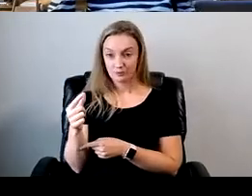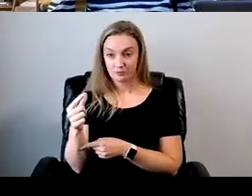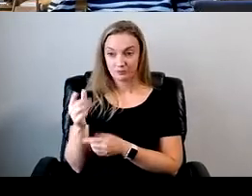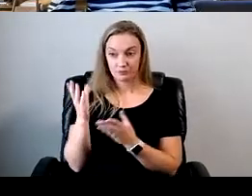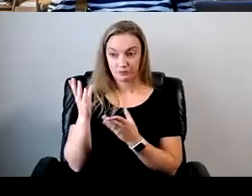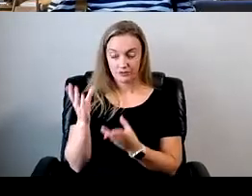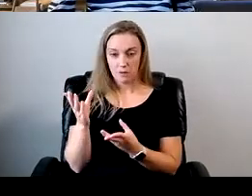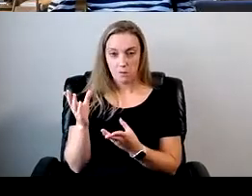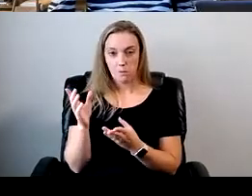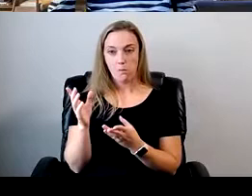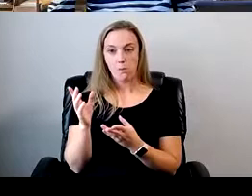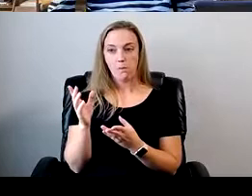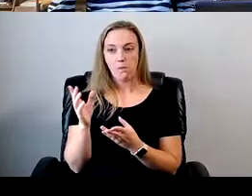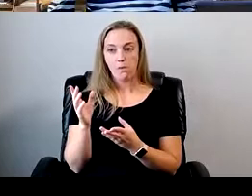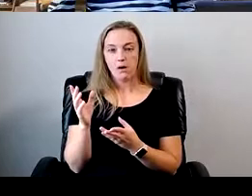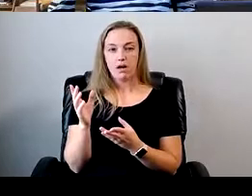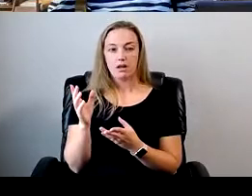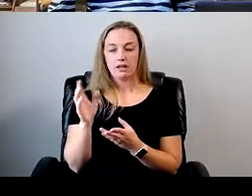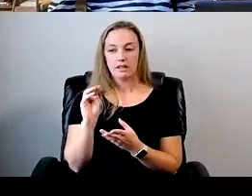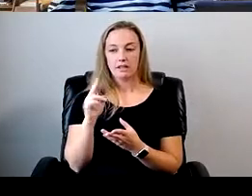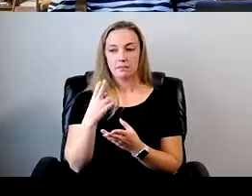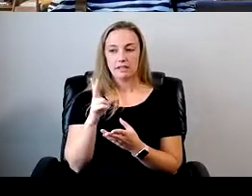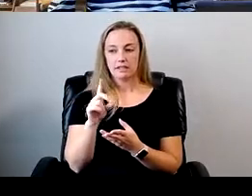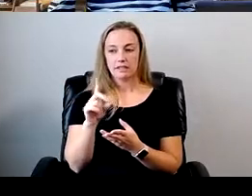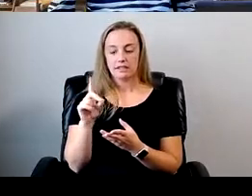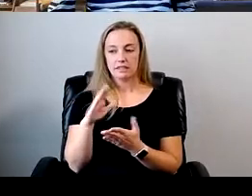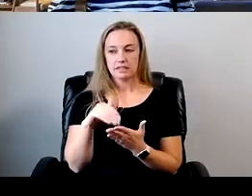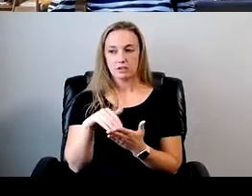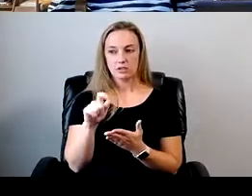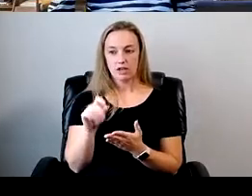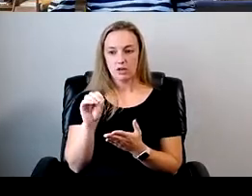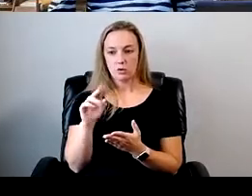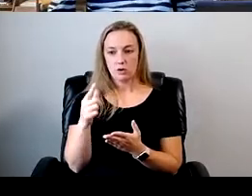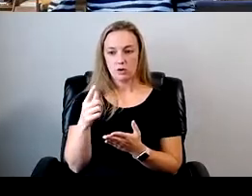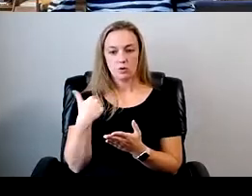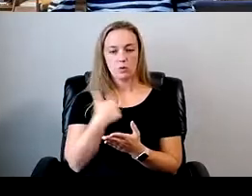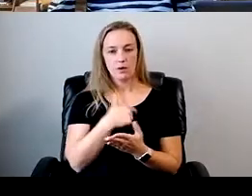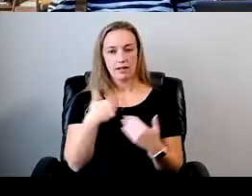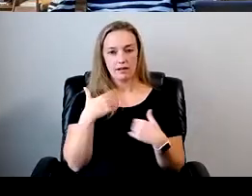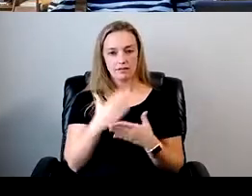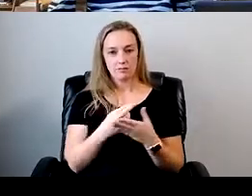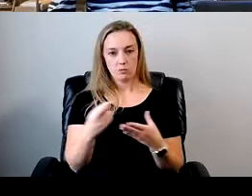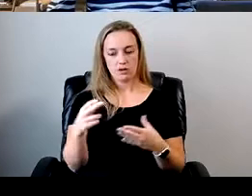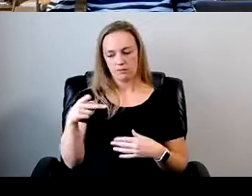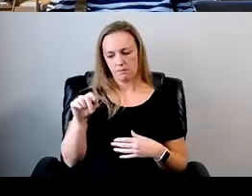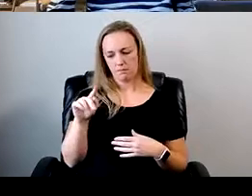or I guess we're not sharing anymore. mhddcenter.org. We have some resources, like Patti mentioned, we have our webinars.